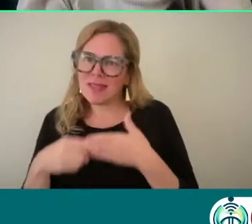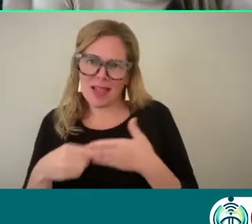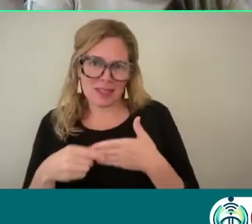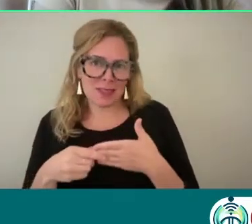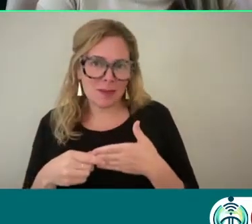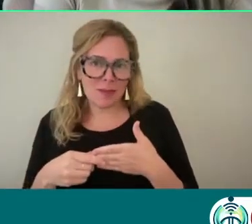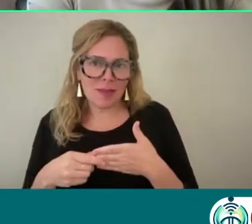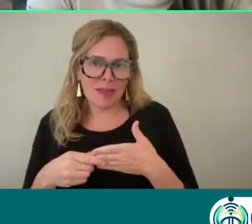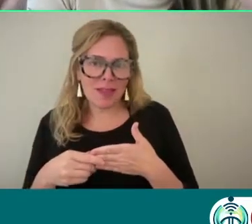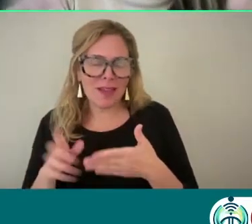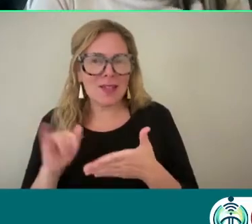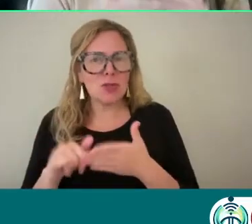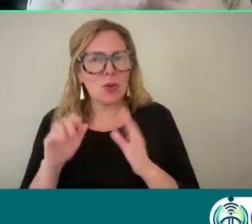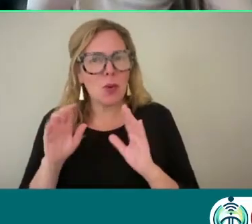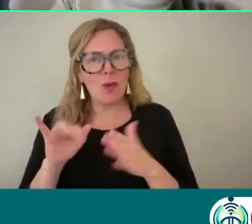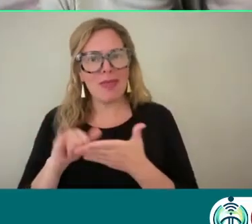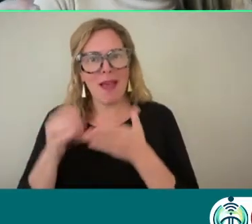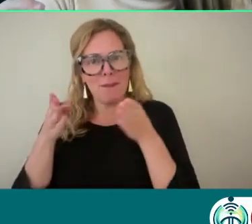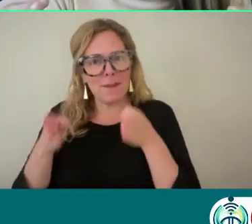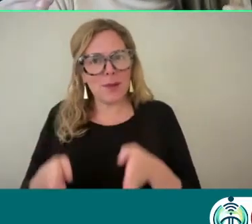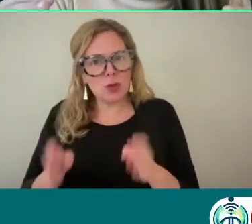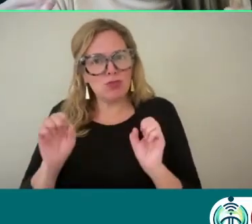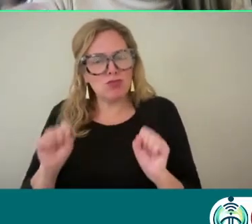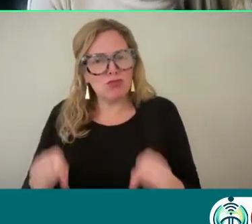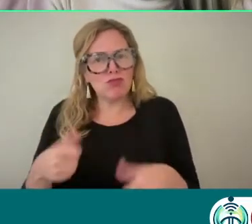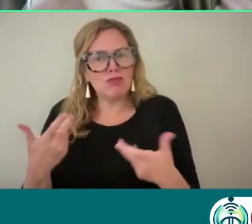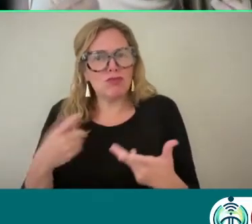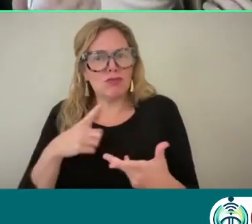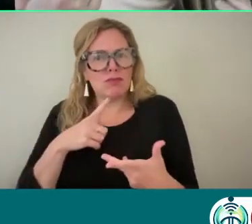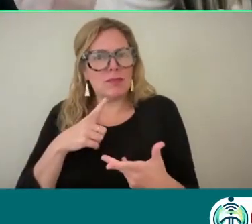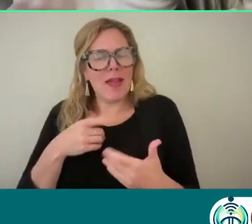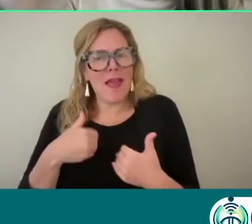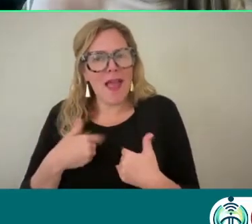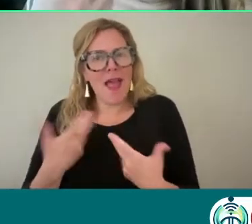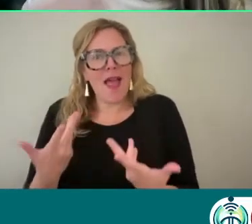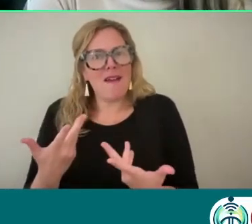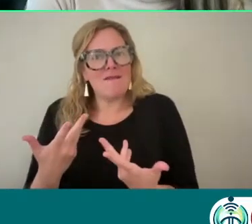that extra nudge to help them relax in that moment and have an actual agency in their